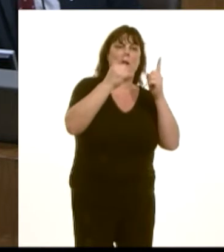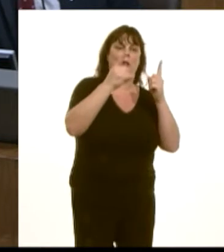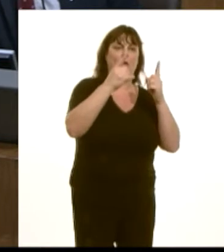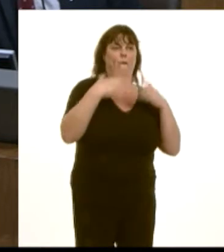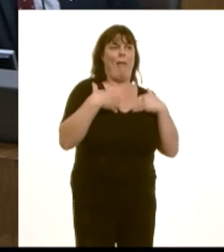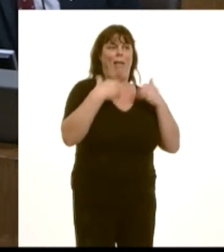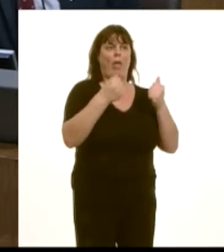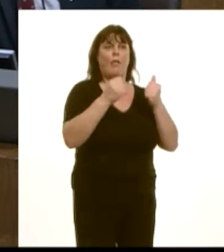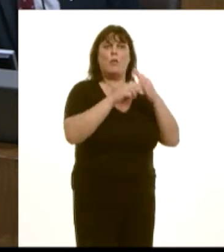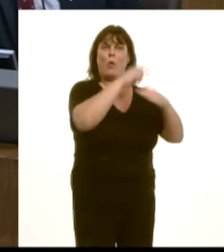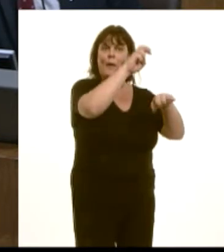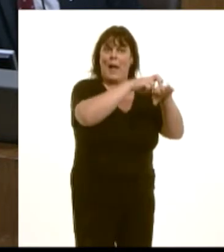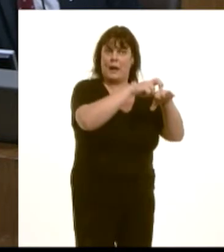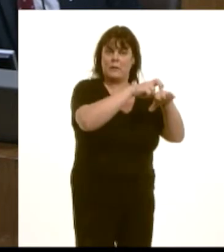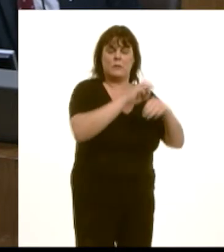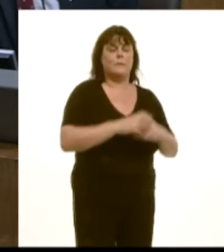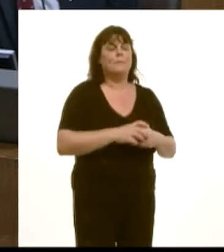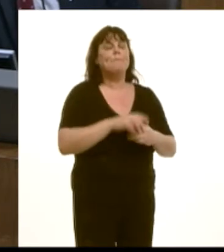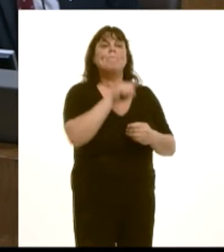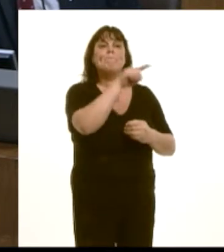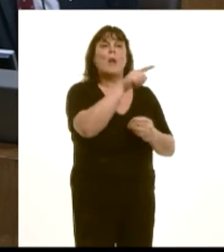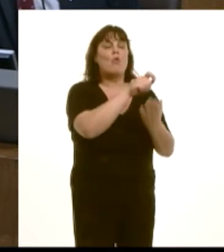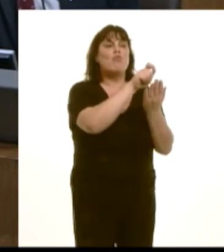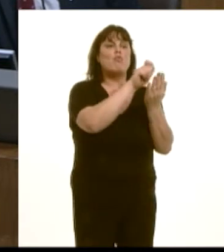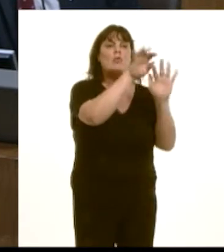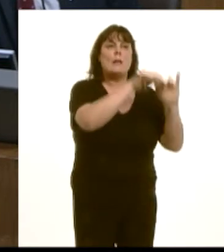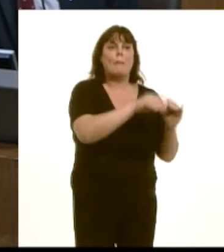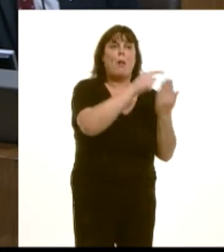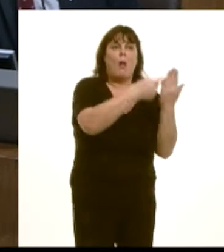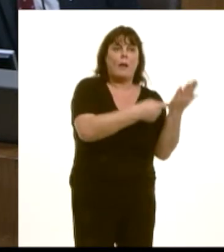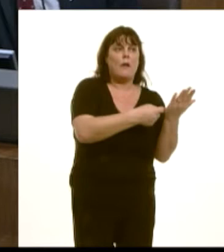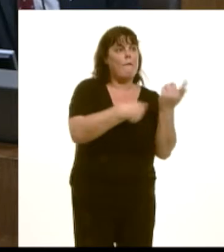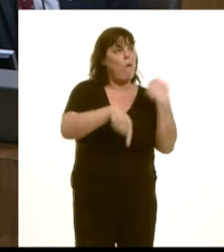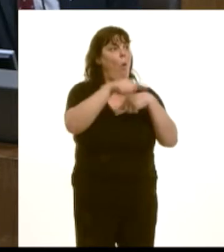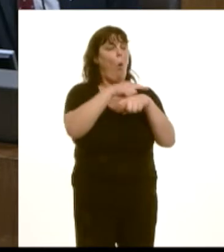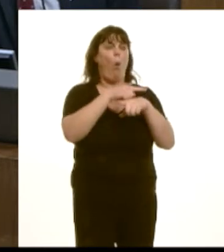Executive. He writes the letter on behalf of all of the devolved Ministers, and he says: